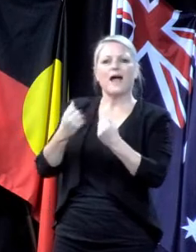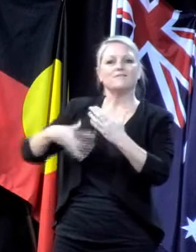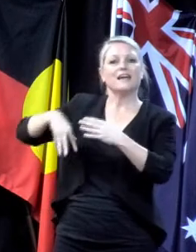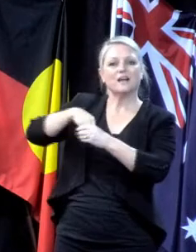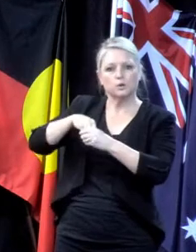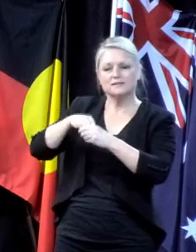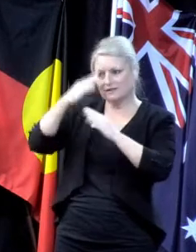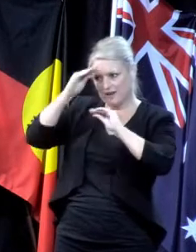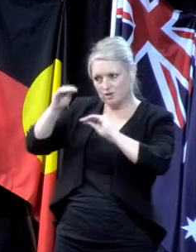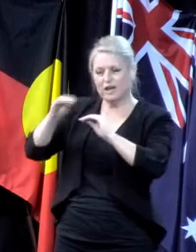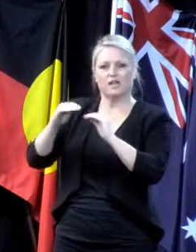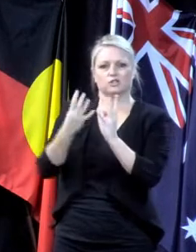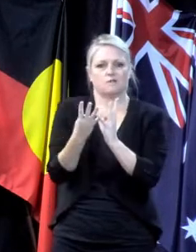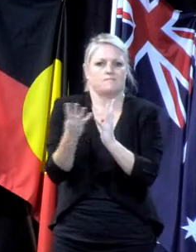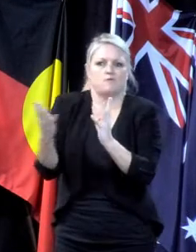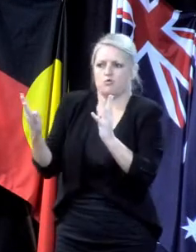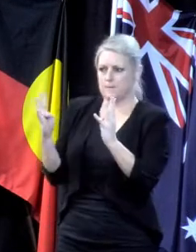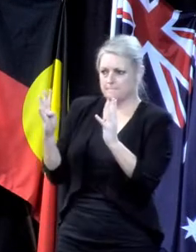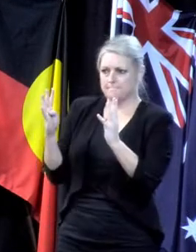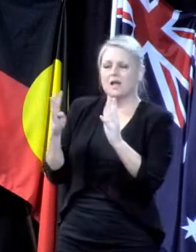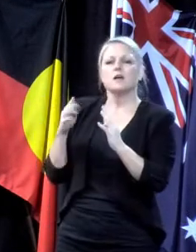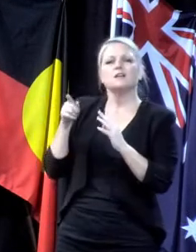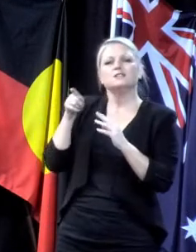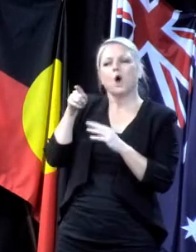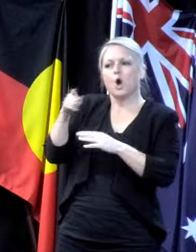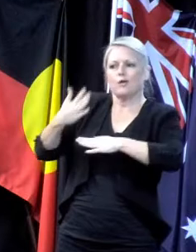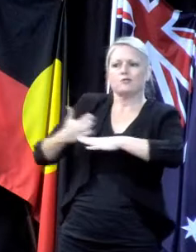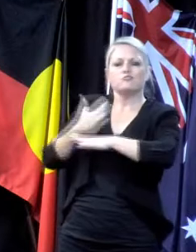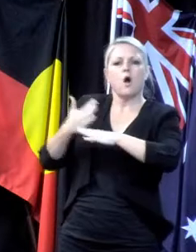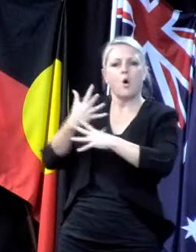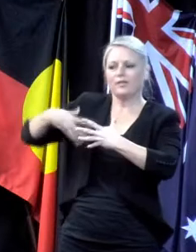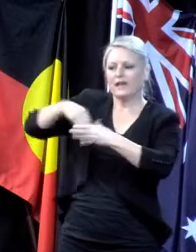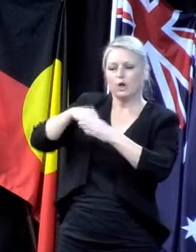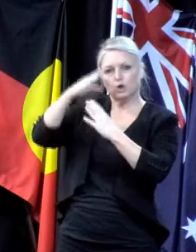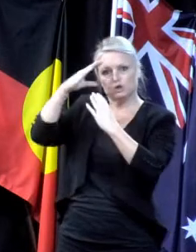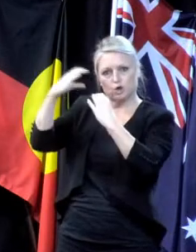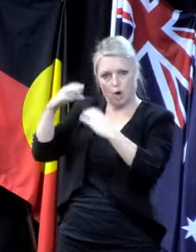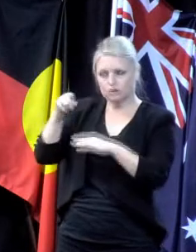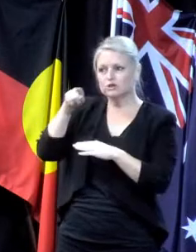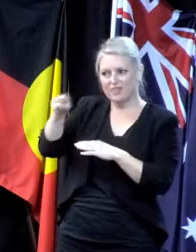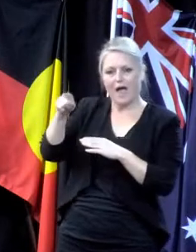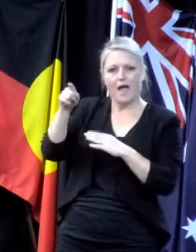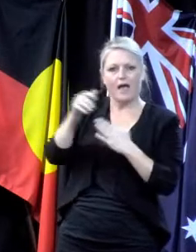that the inclusion coach has been leading. And, then, with our appointment to the regional roles